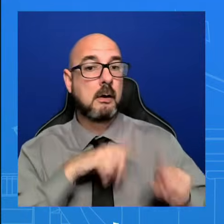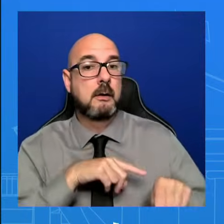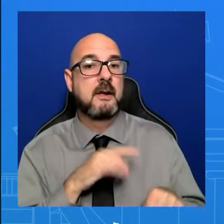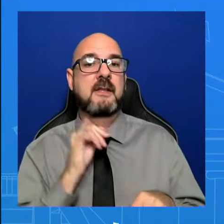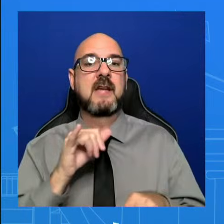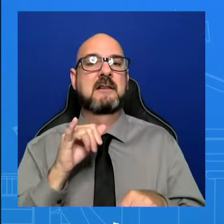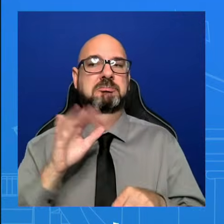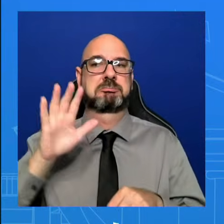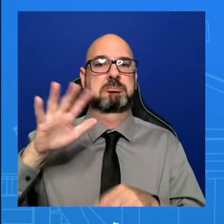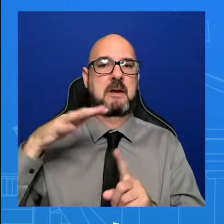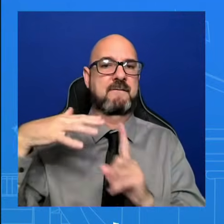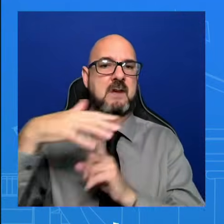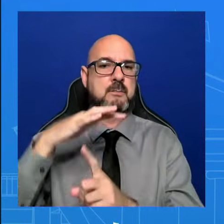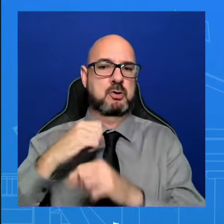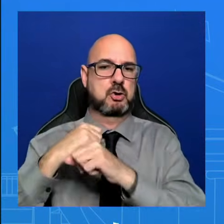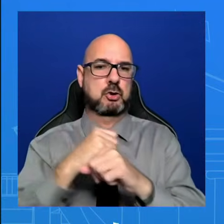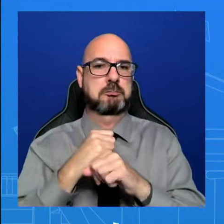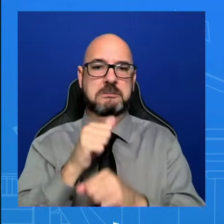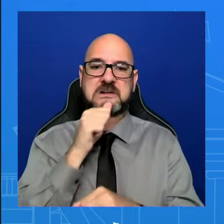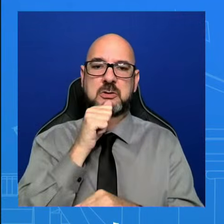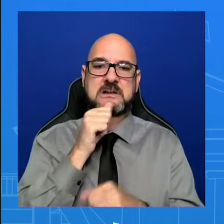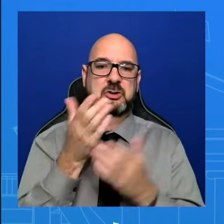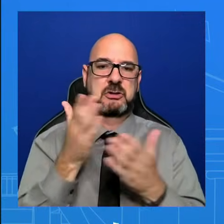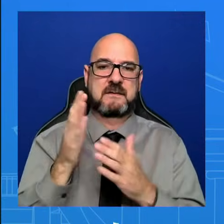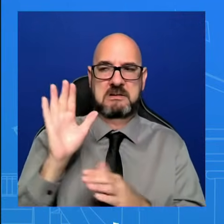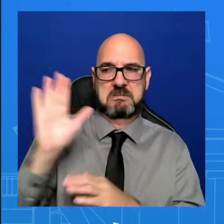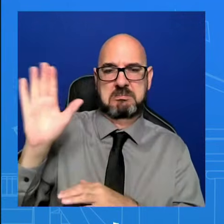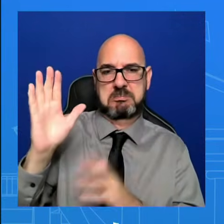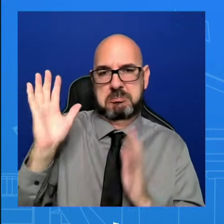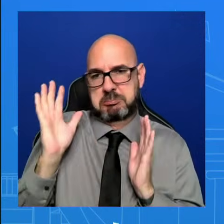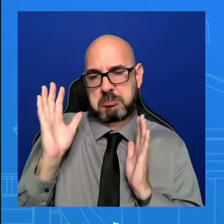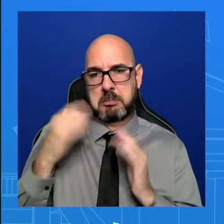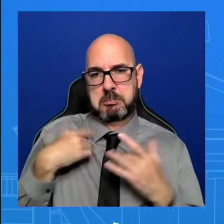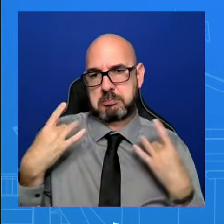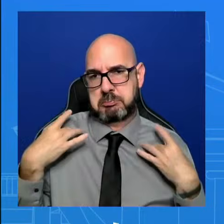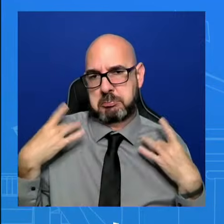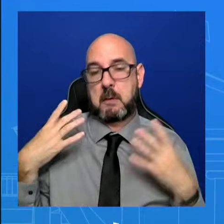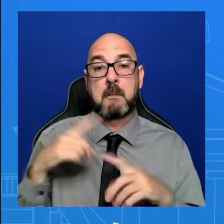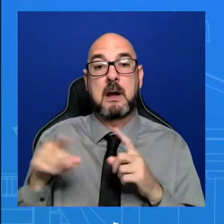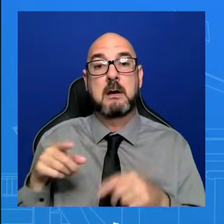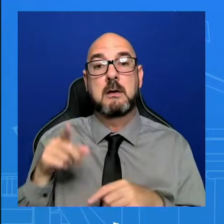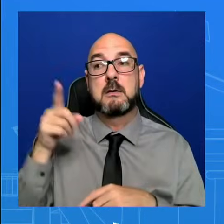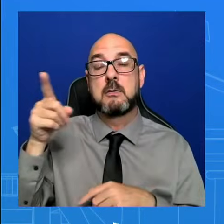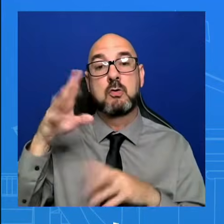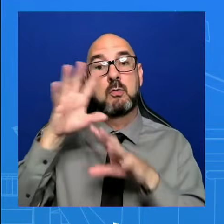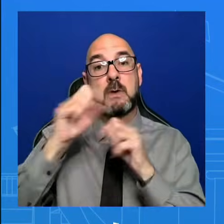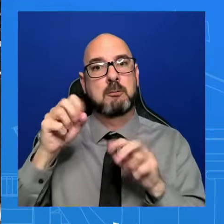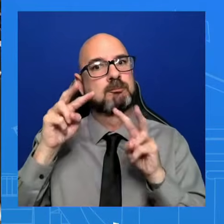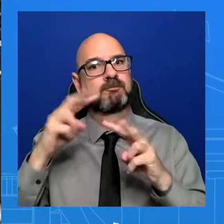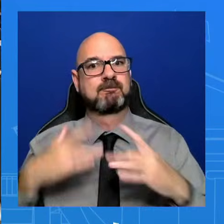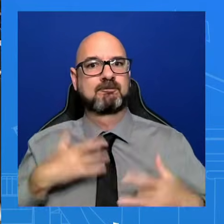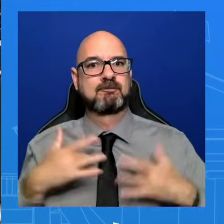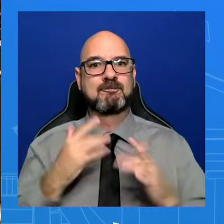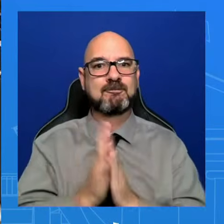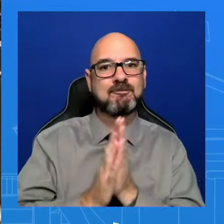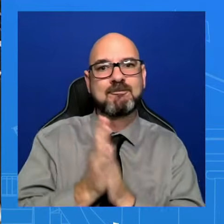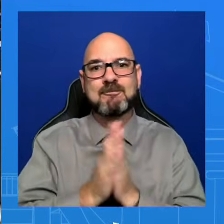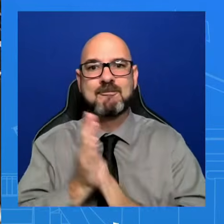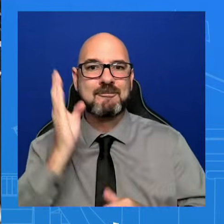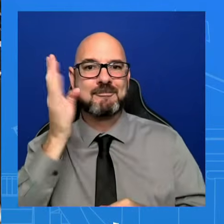What I can say is the President is very much looking forward to speaking to graduates -- The Press: What mood does he expect to encounter on campus? Ms. Jean-Pierre: What mood? The Press: I know you can't talk about --